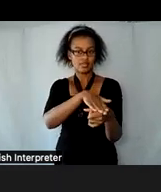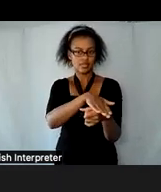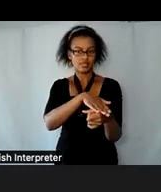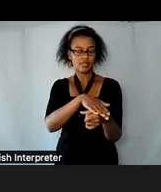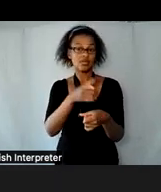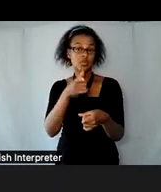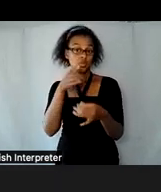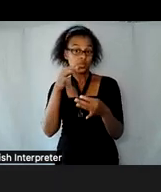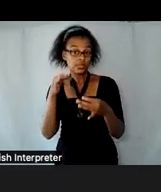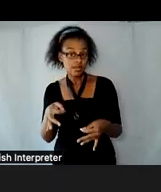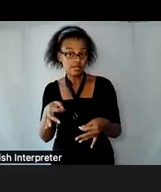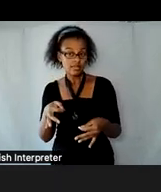program team.